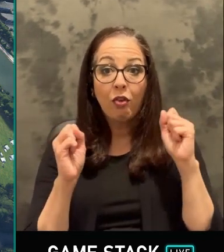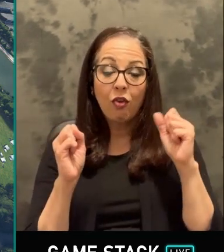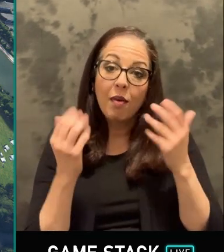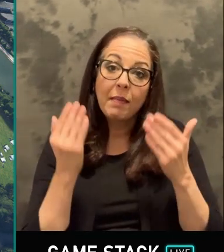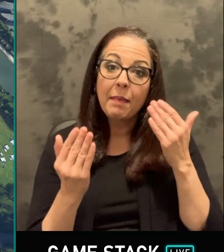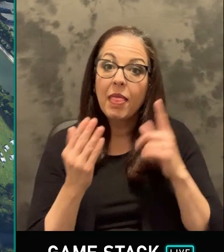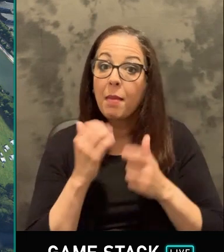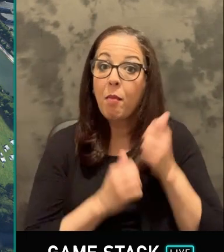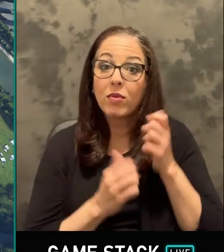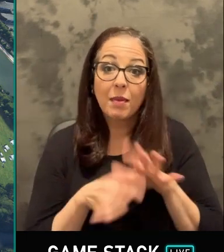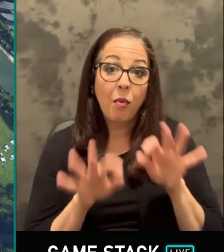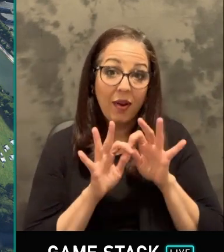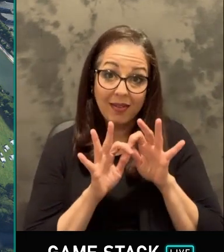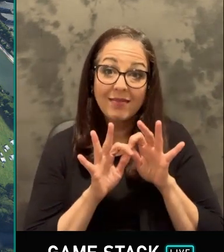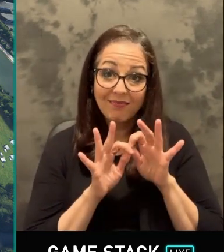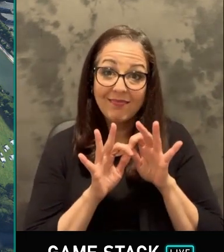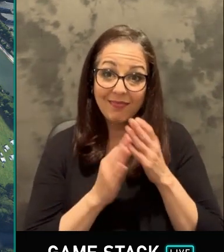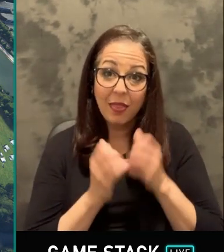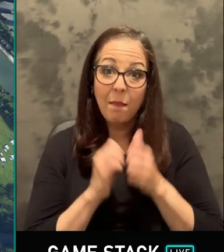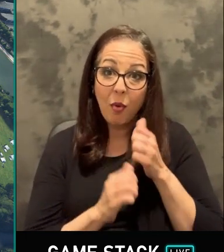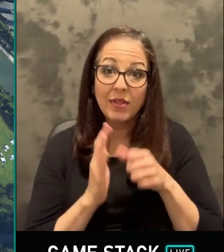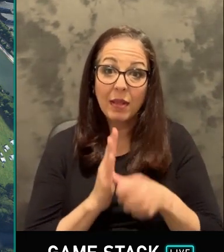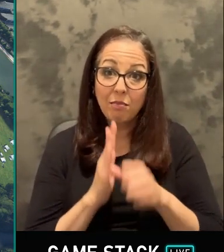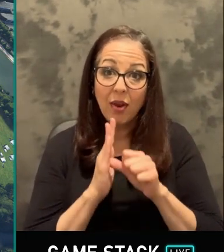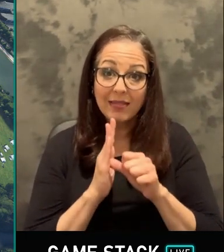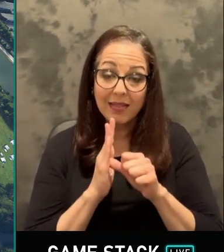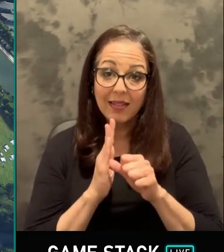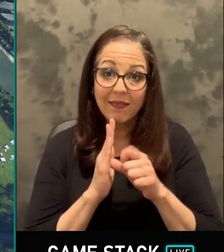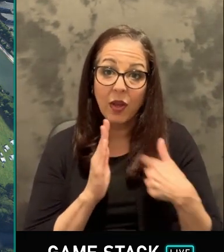impressive real time data we've got in the, in the simulations.